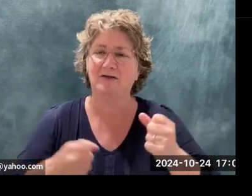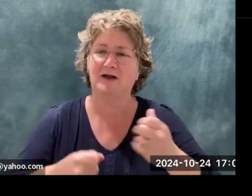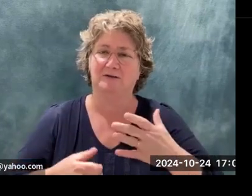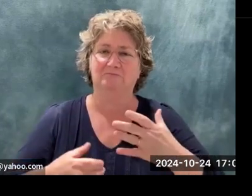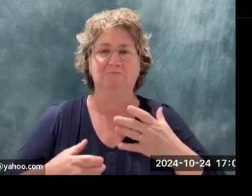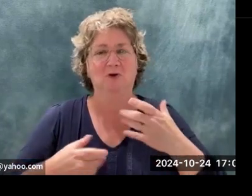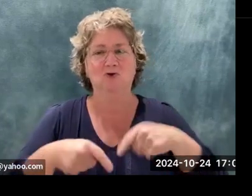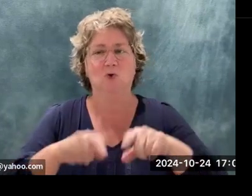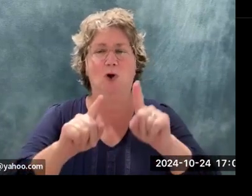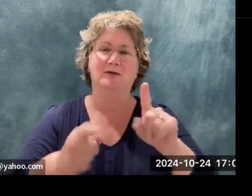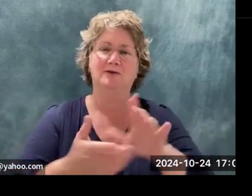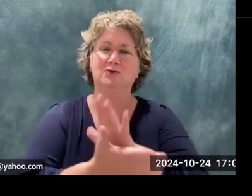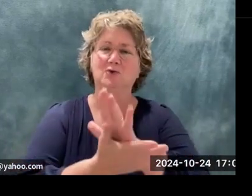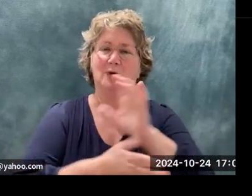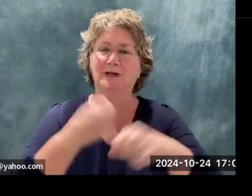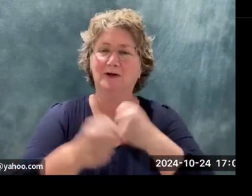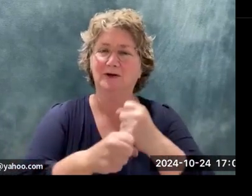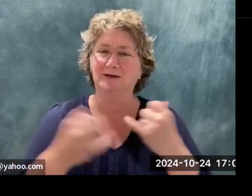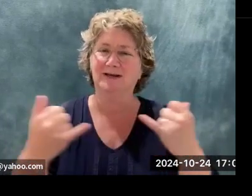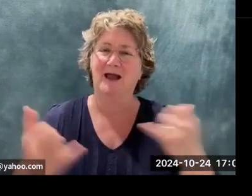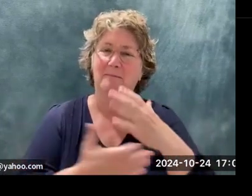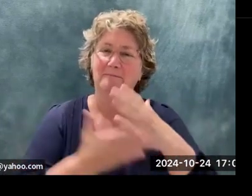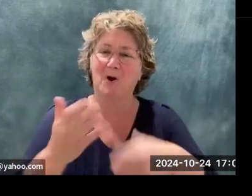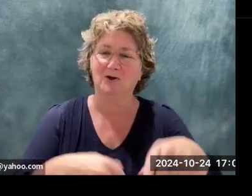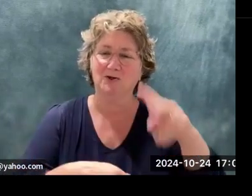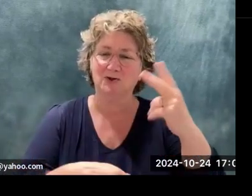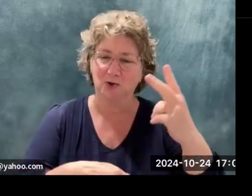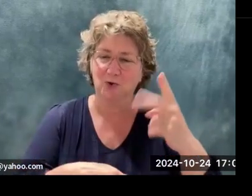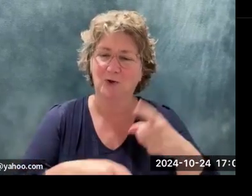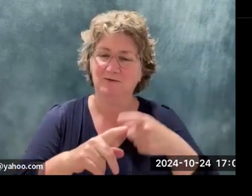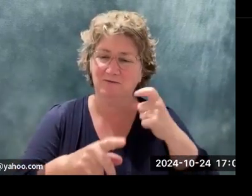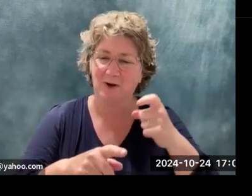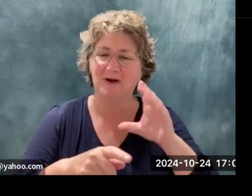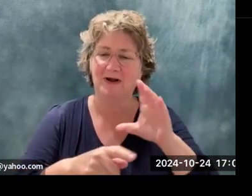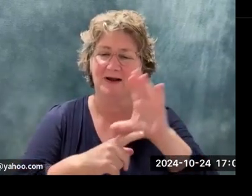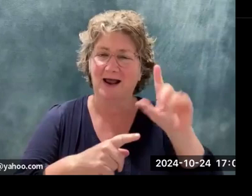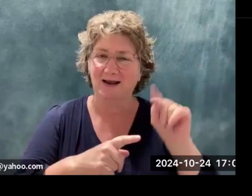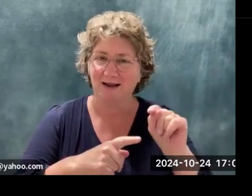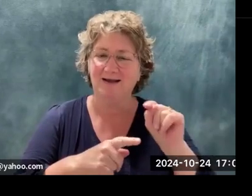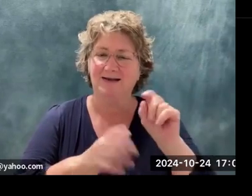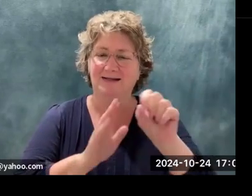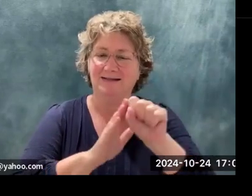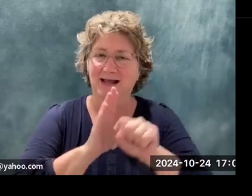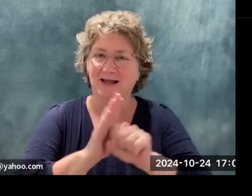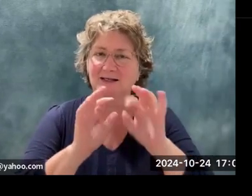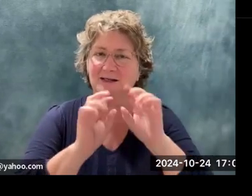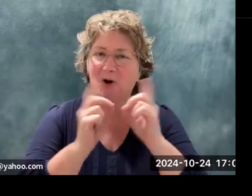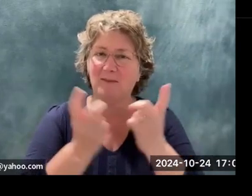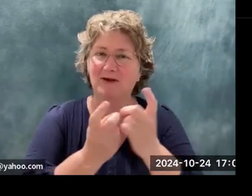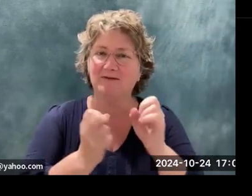Tonight is part two, Preparing your Family for Cold and Flu Season. Before we get started, I'd like to go over some of